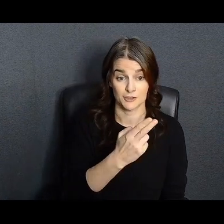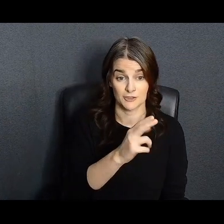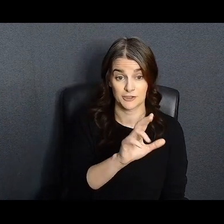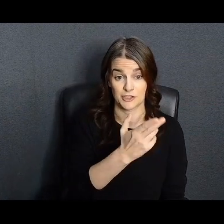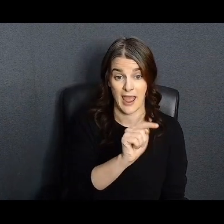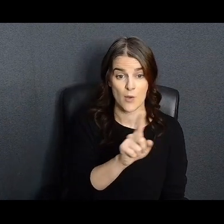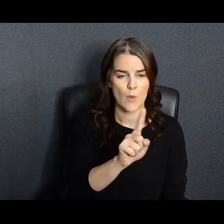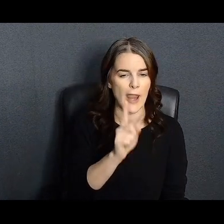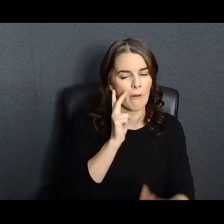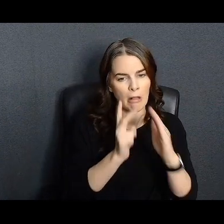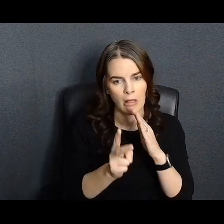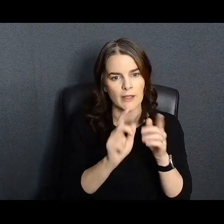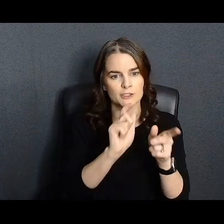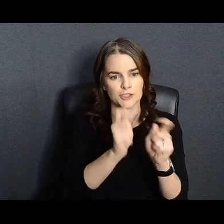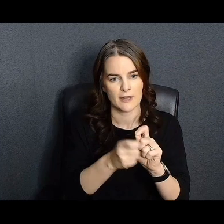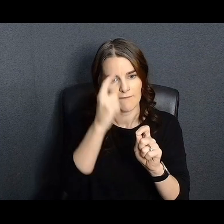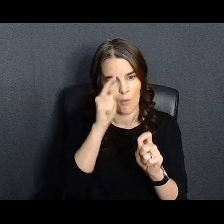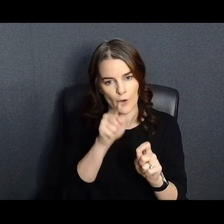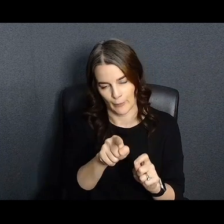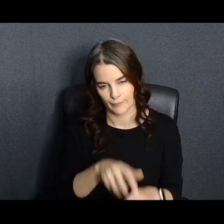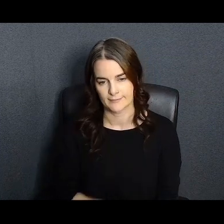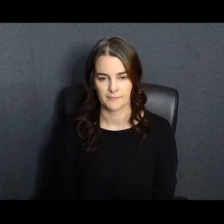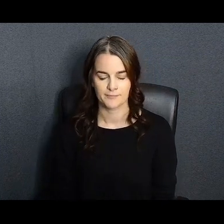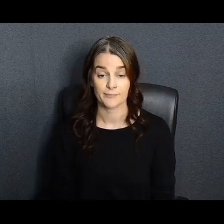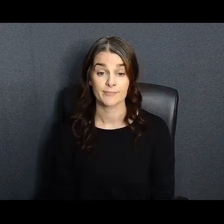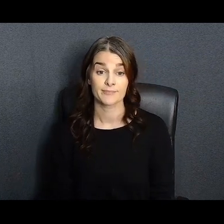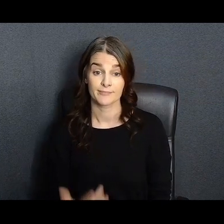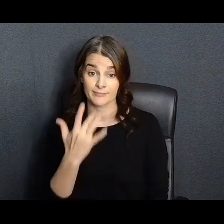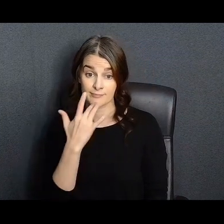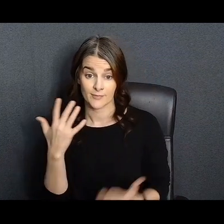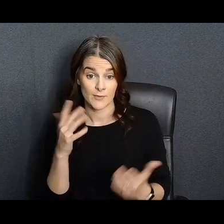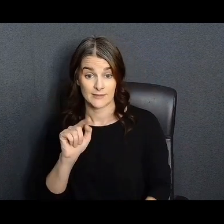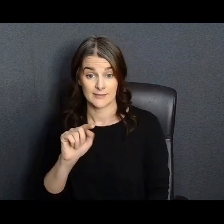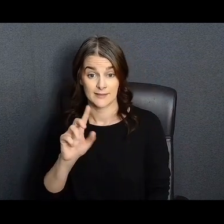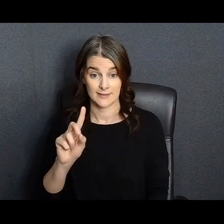One of my favorite things about TD Snap is the Topics folder over here.